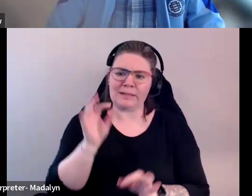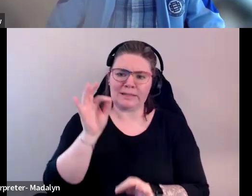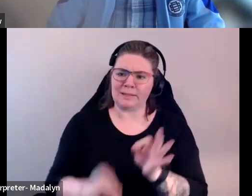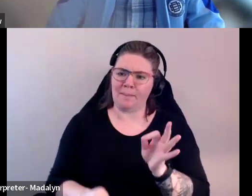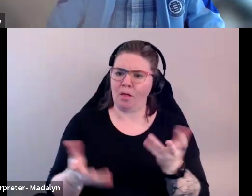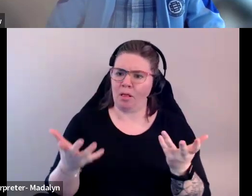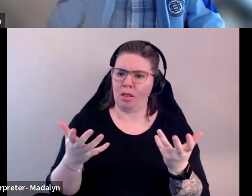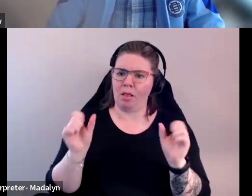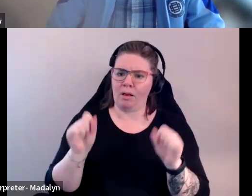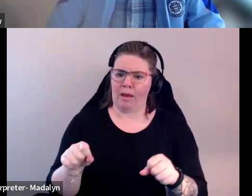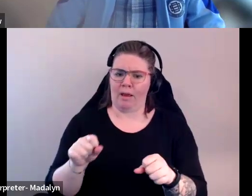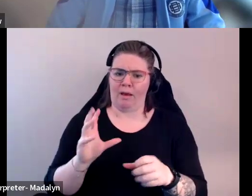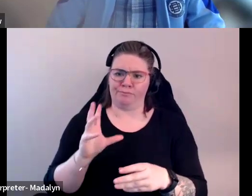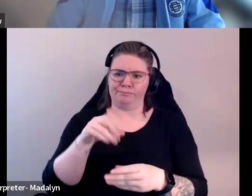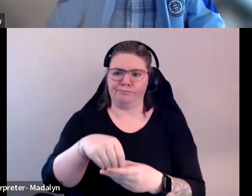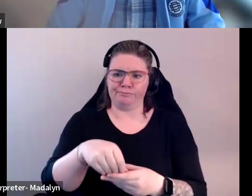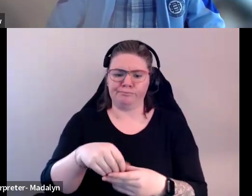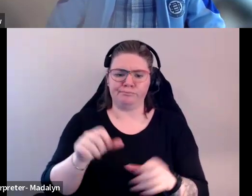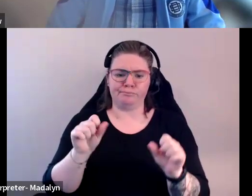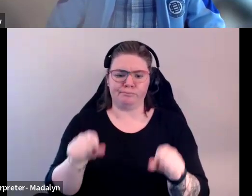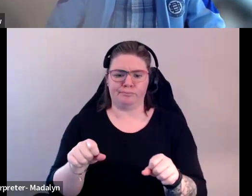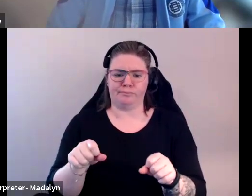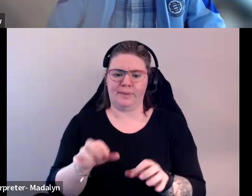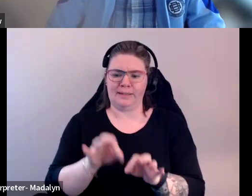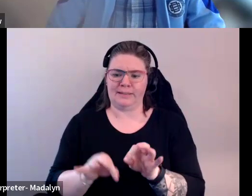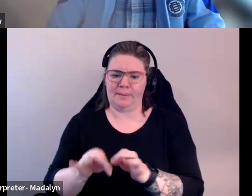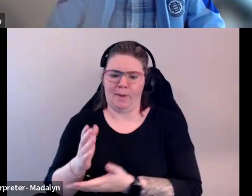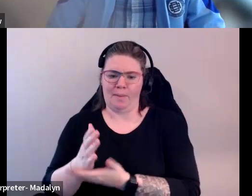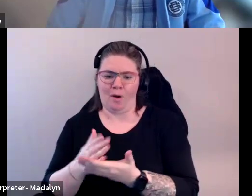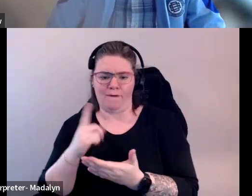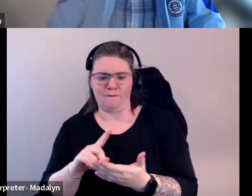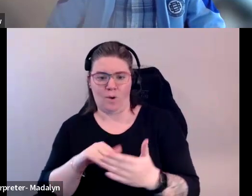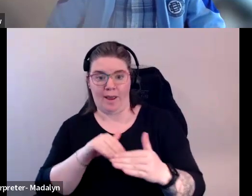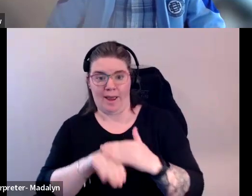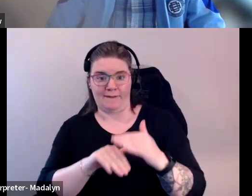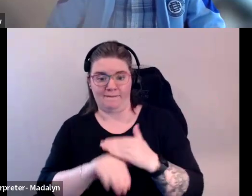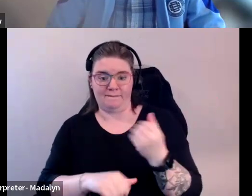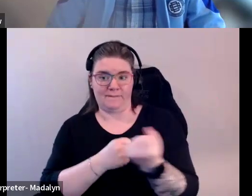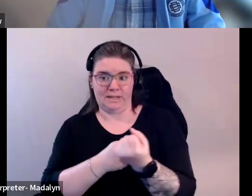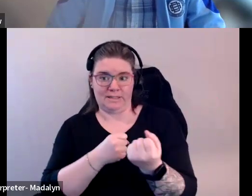Don Posh: take part, and the simple parts of advocacy, as far as well.